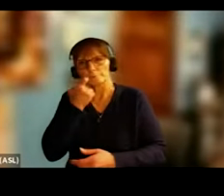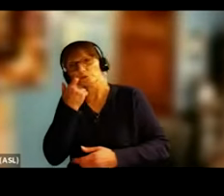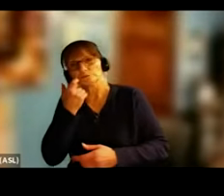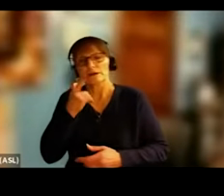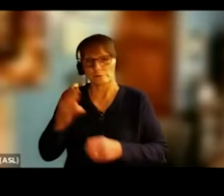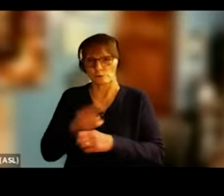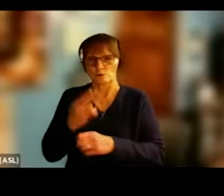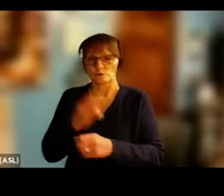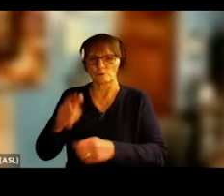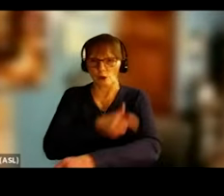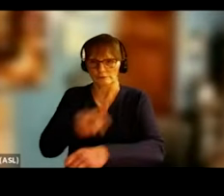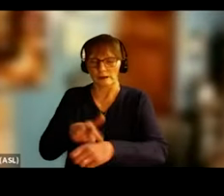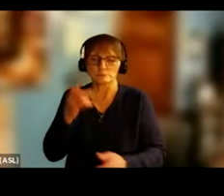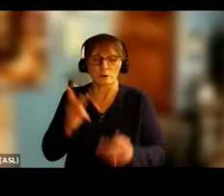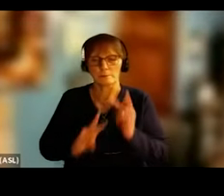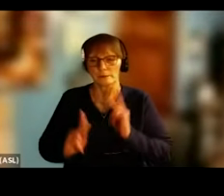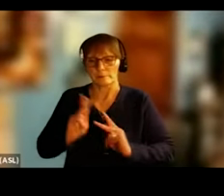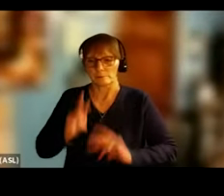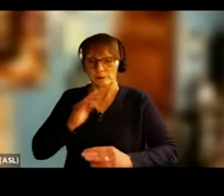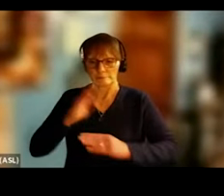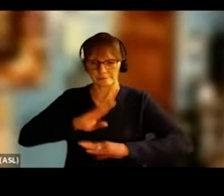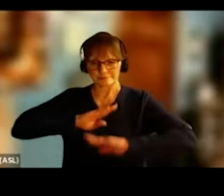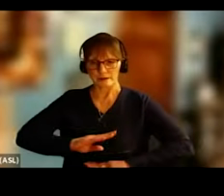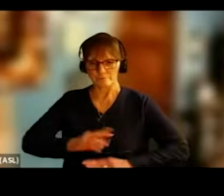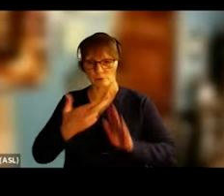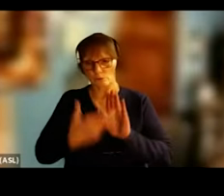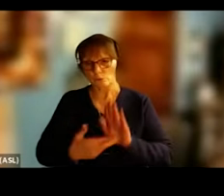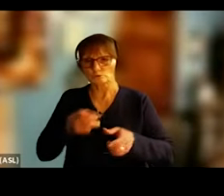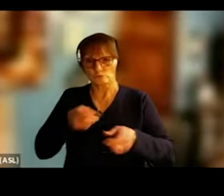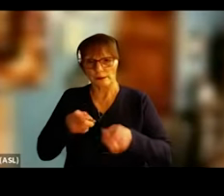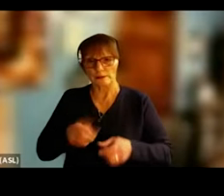So folks might not be able to meet those rules and regulations to stay within that housing.